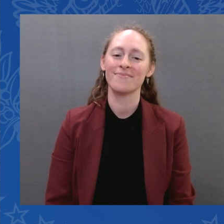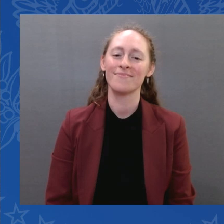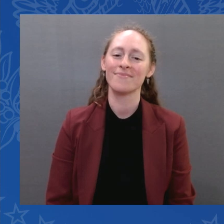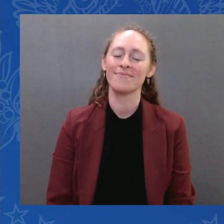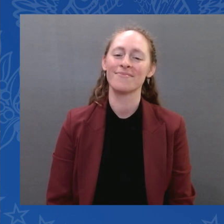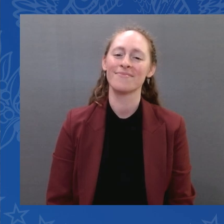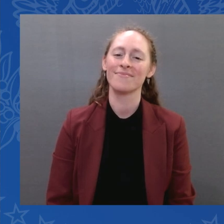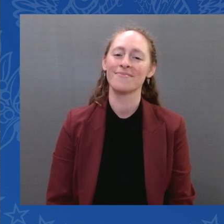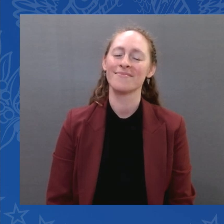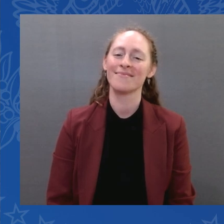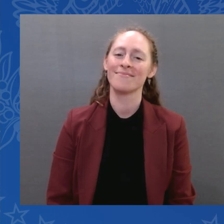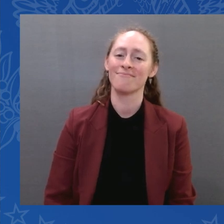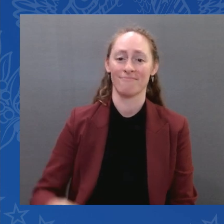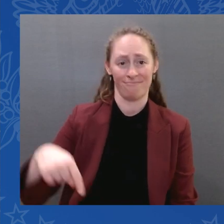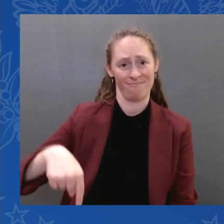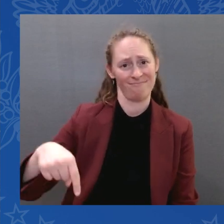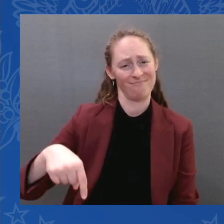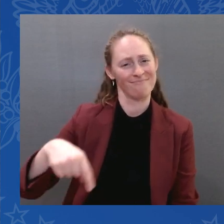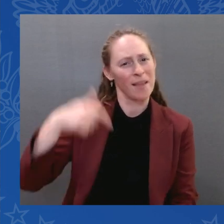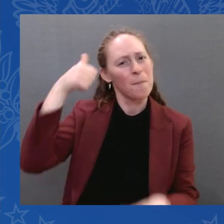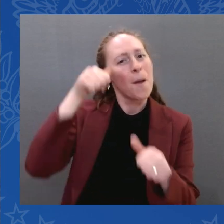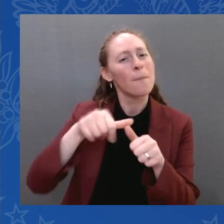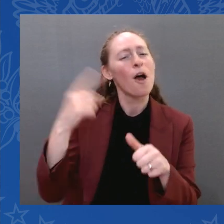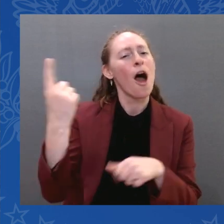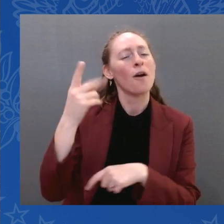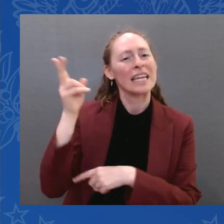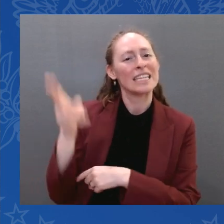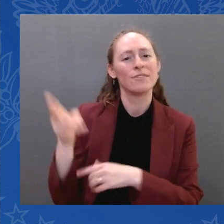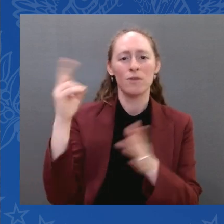than one party or political movement or presidency.